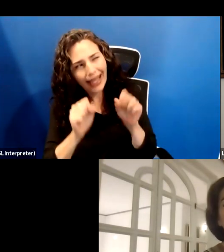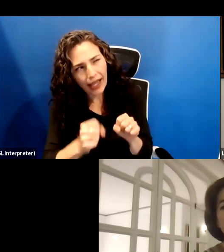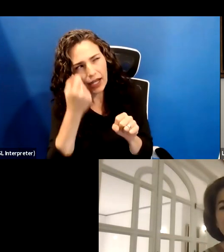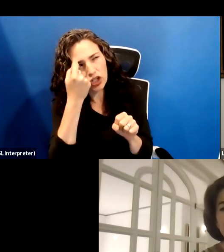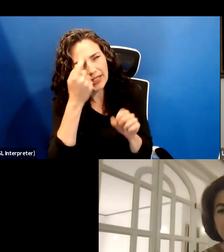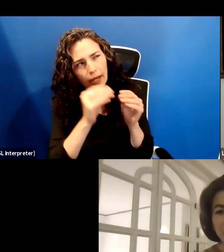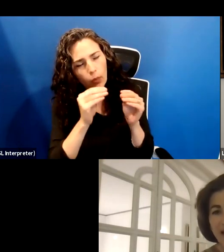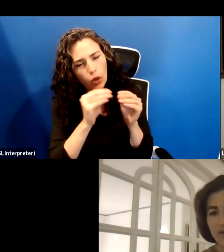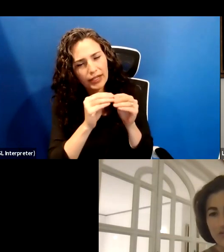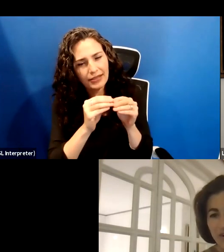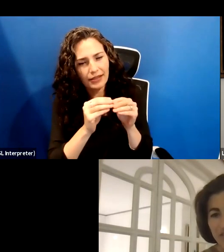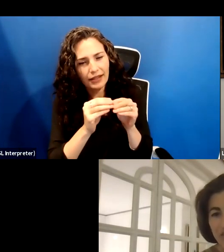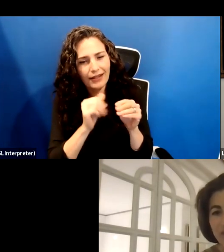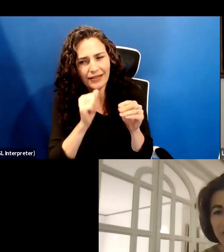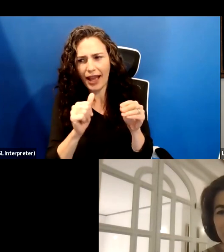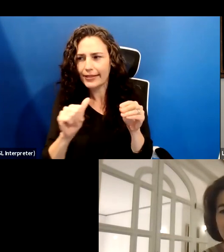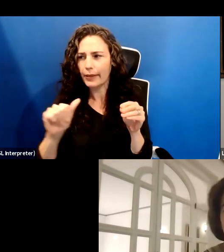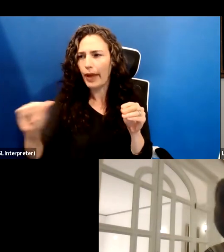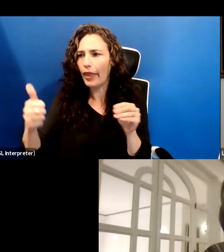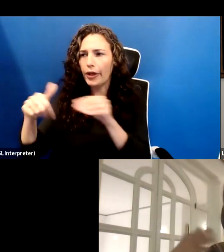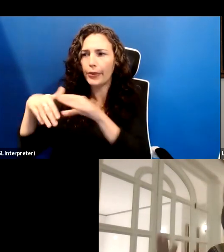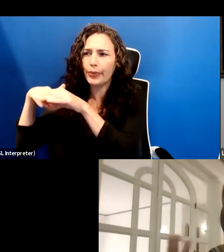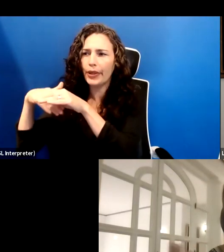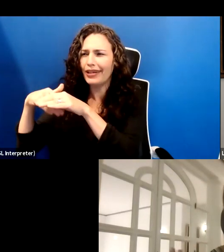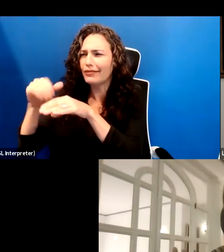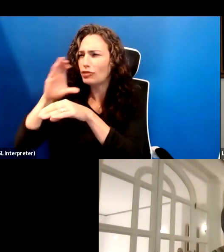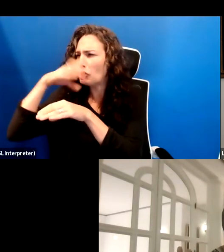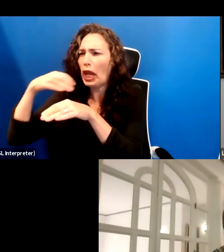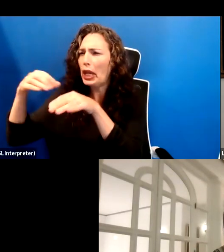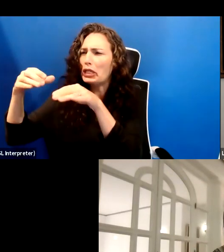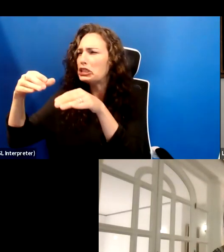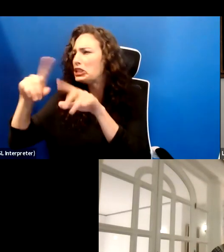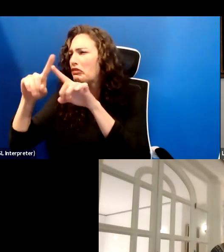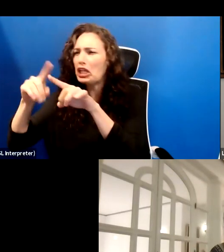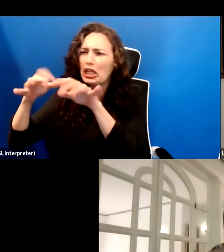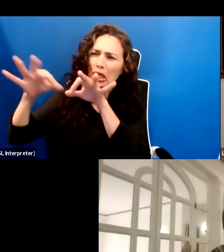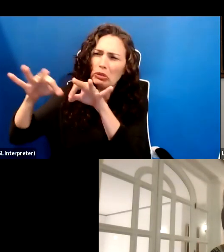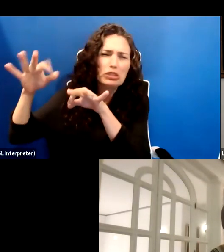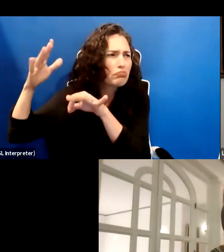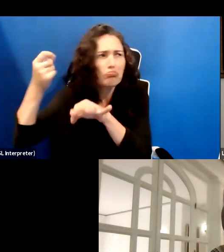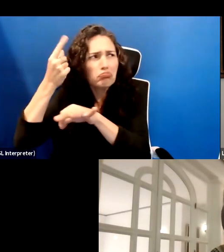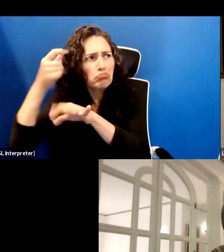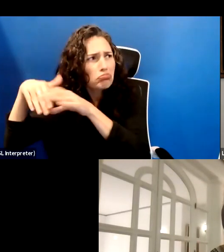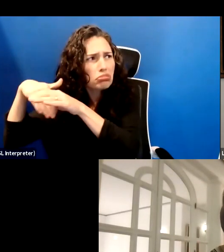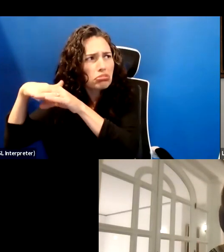foreign language person speaking over here. You can finally understand how vulnerable we are